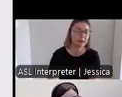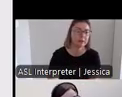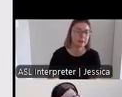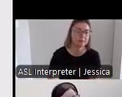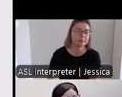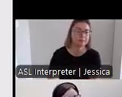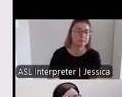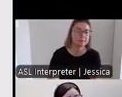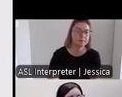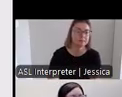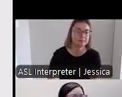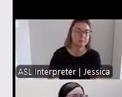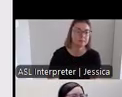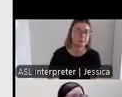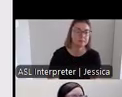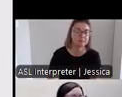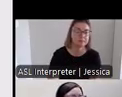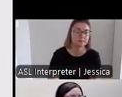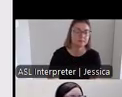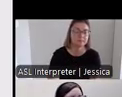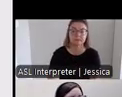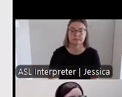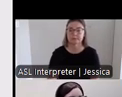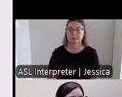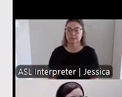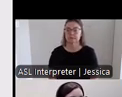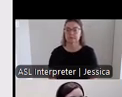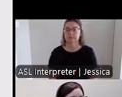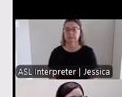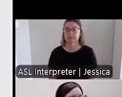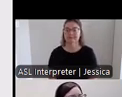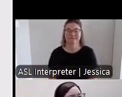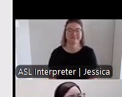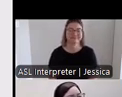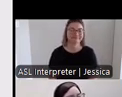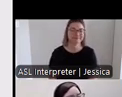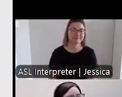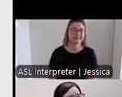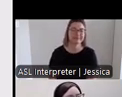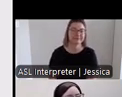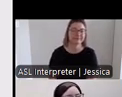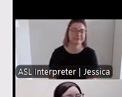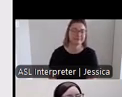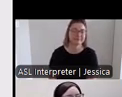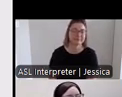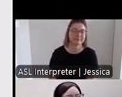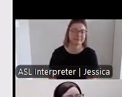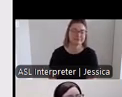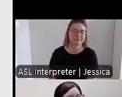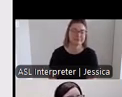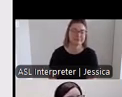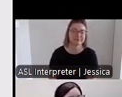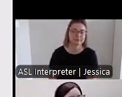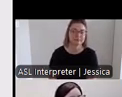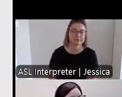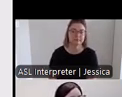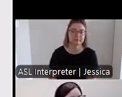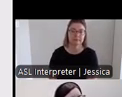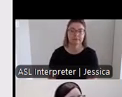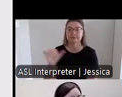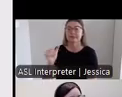(Angélique Roy) That’s- No, no, thank you so much. Lots of technical issues this morning, I appreciate that. Thank you very much.